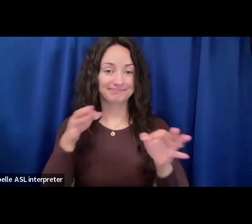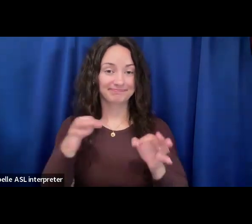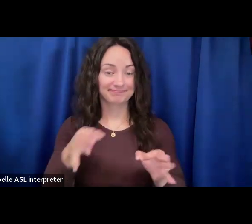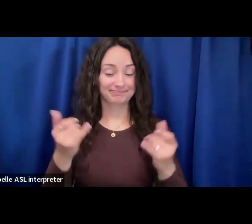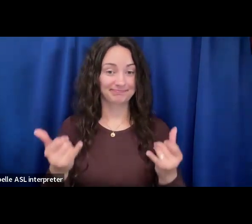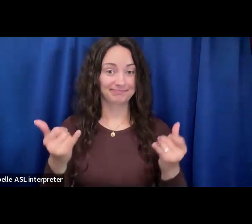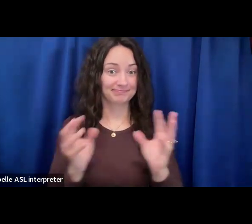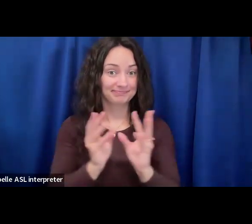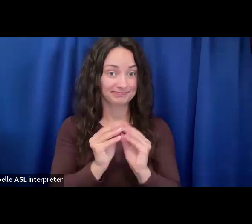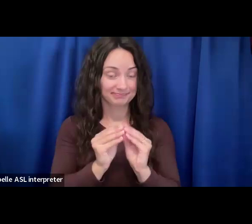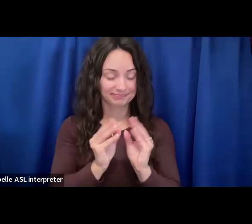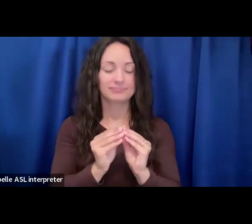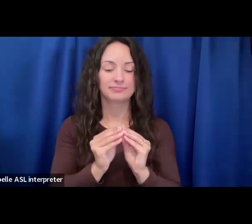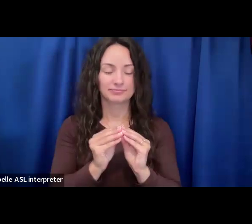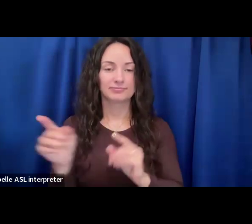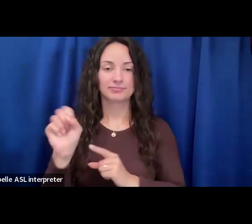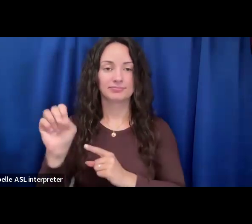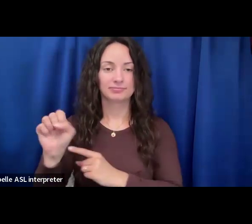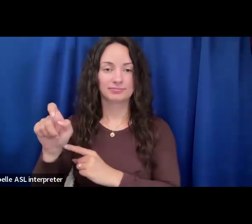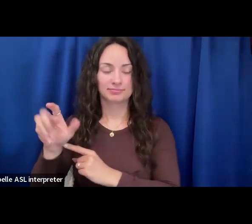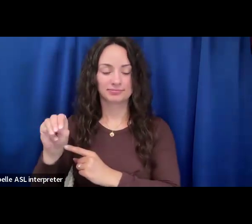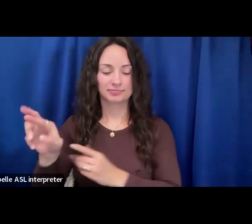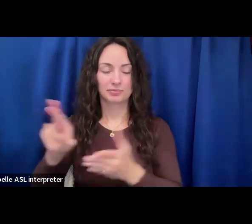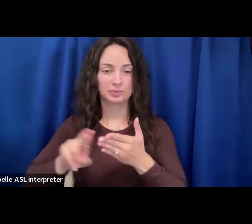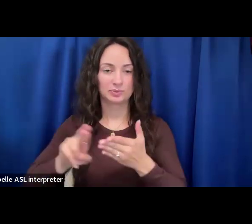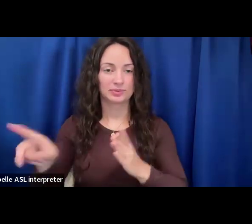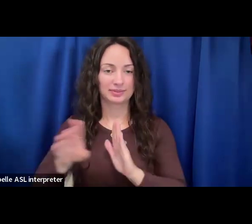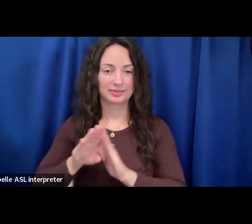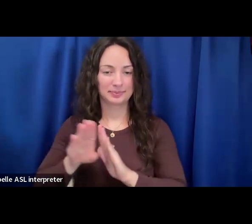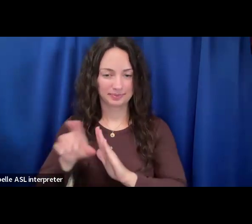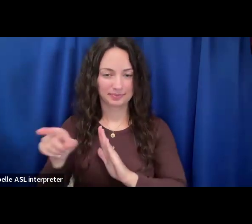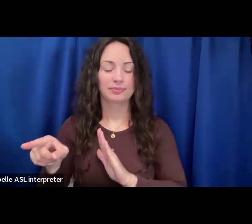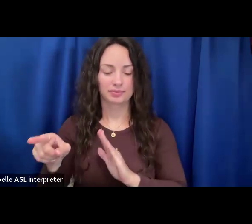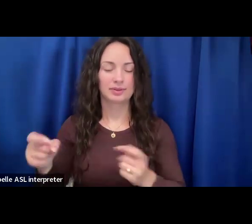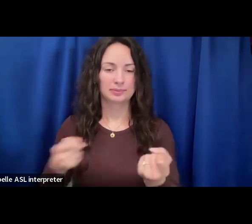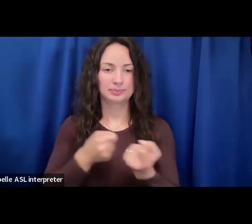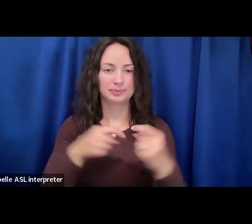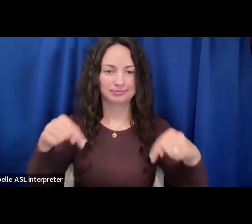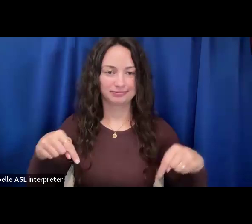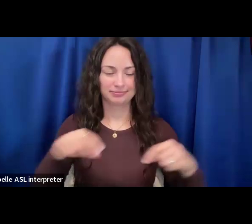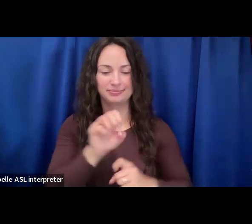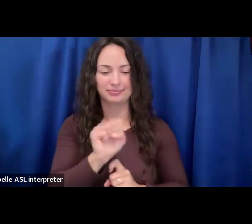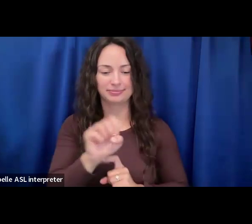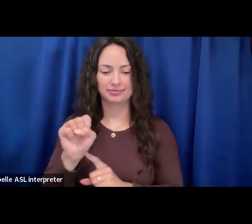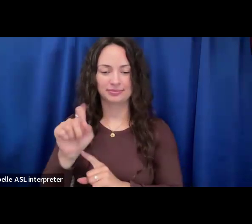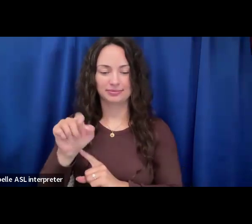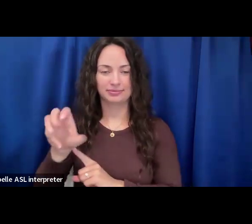is supported by the S-STEM Resource & Evaluation Center and this initiative was started by NSF